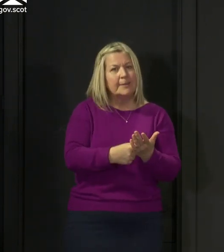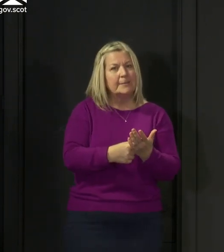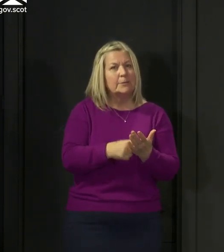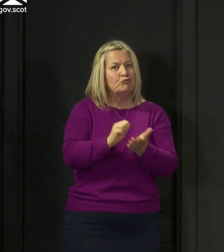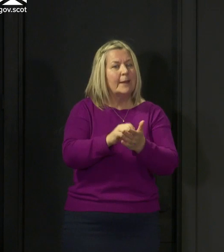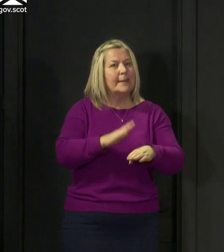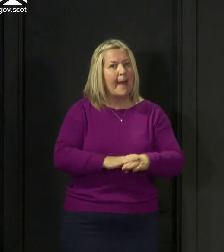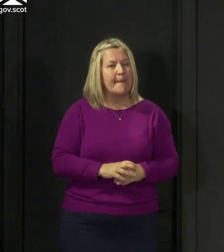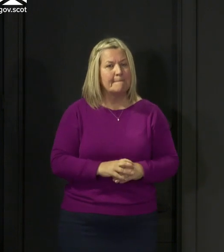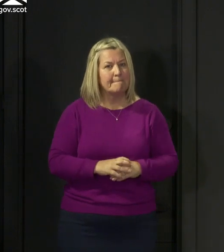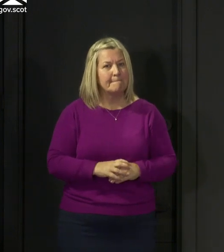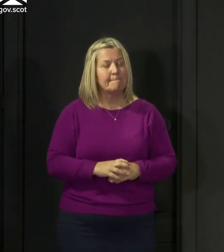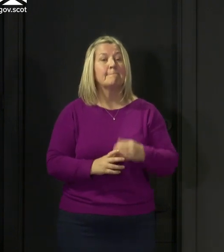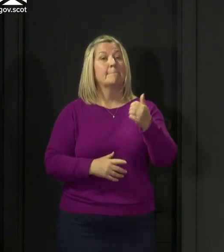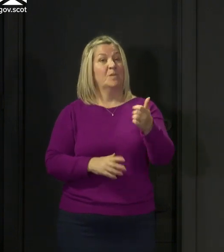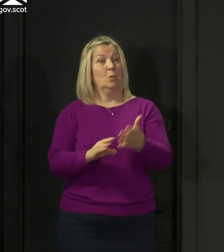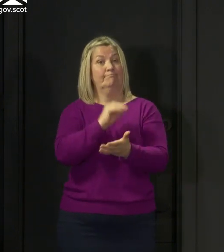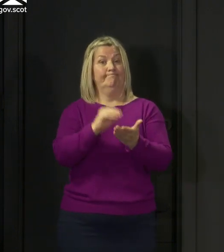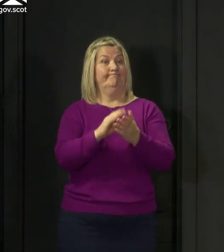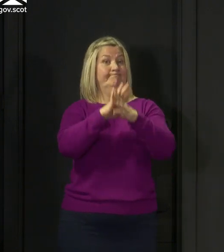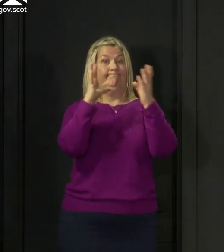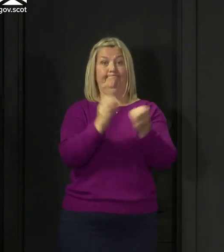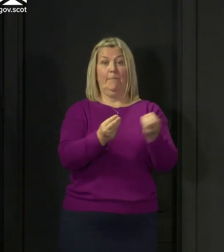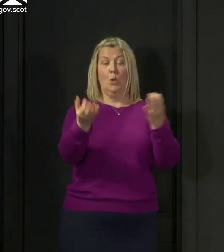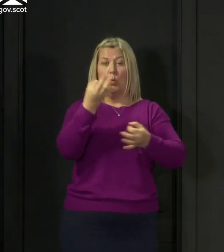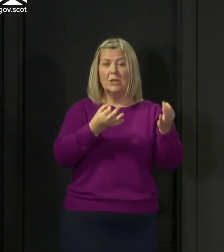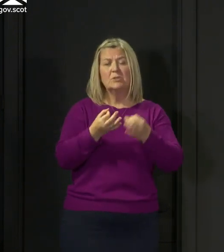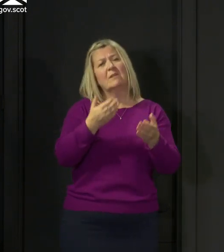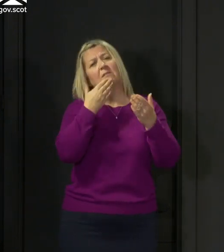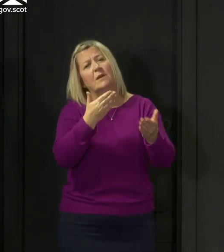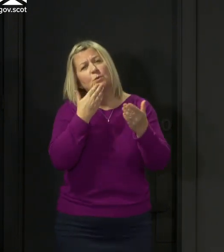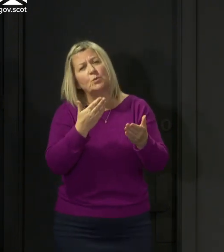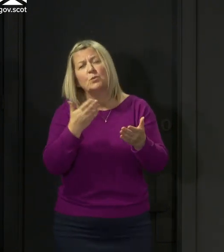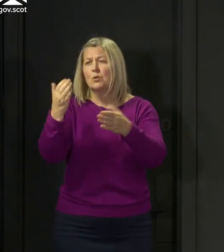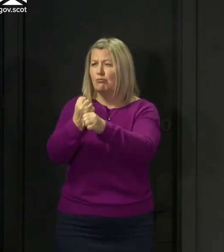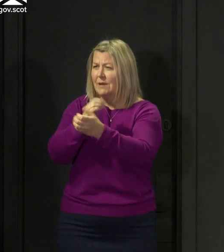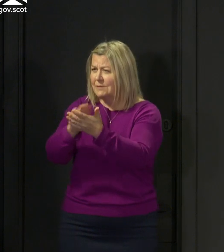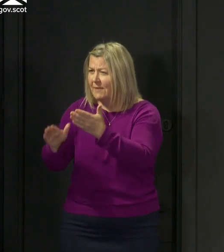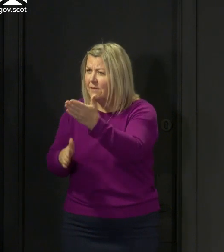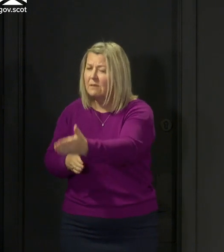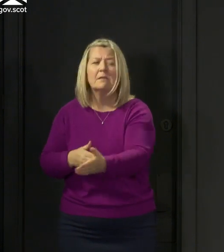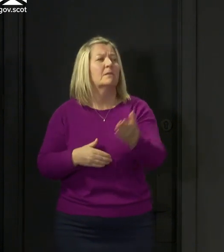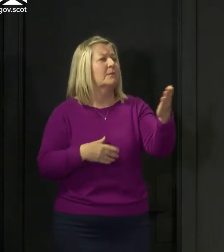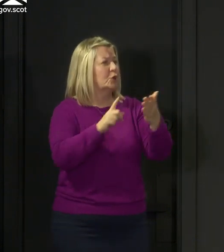That concludes the questions for today. Can I thank Gregor and Jean for joining me. Can